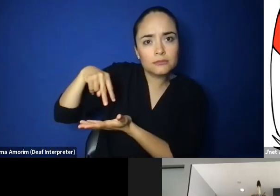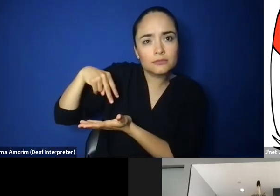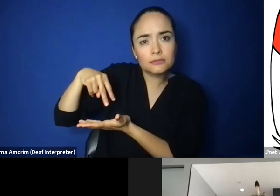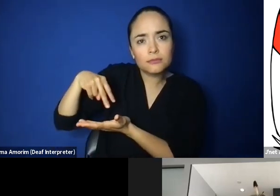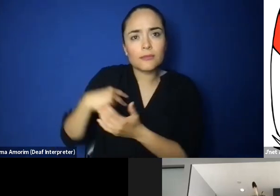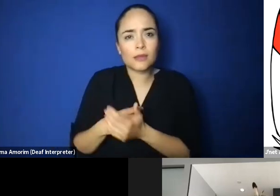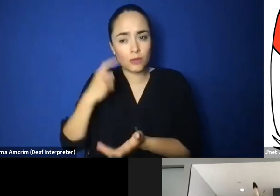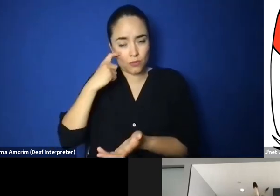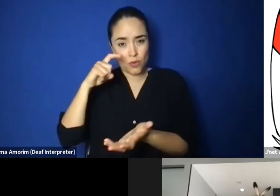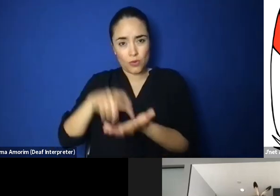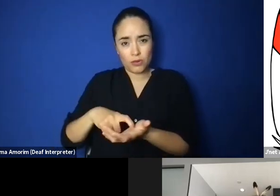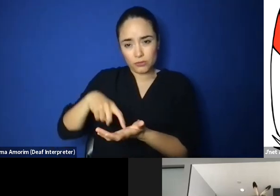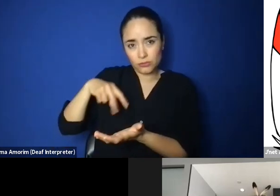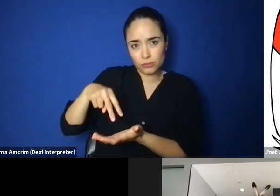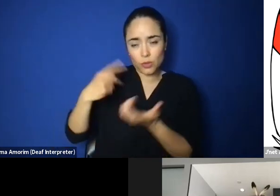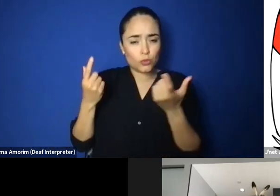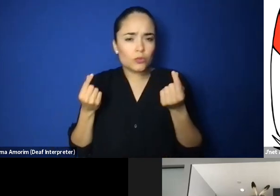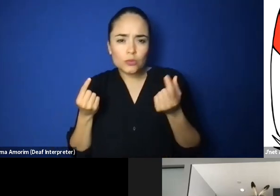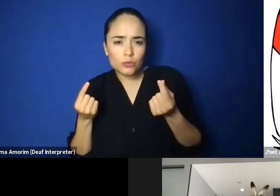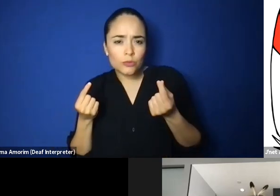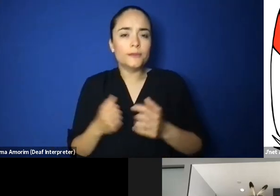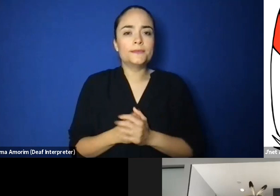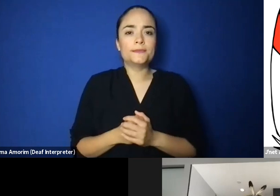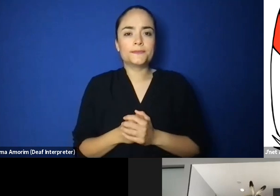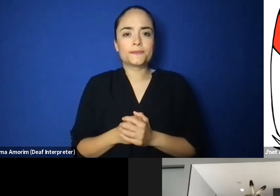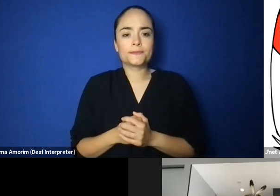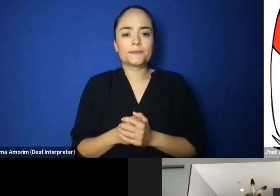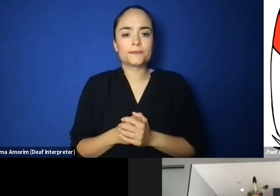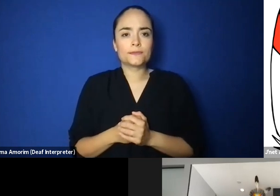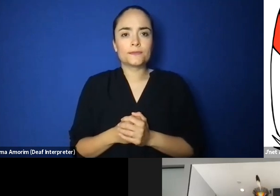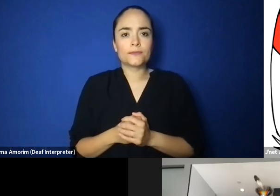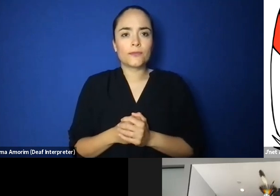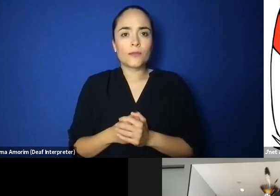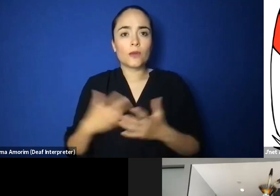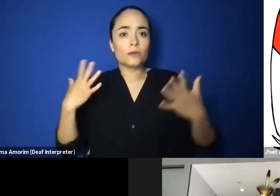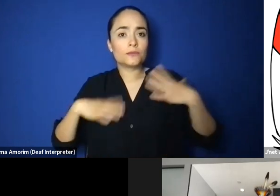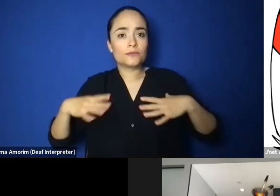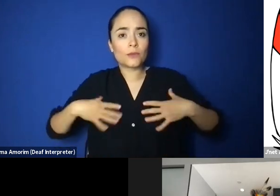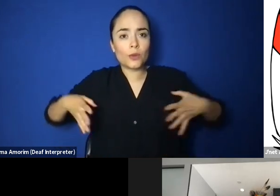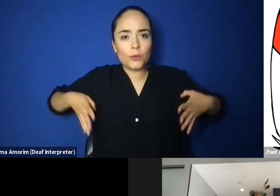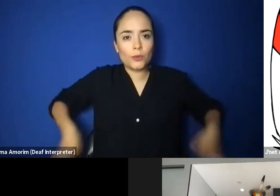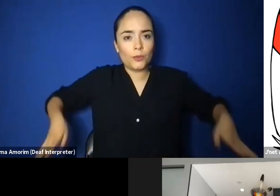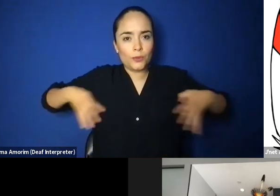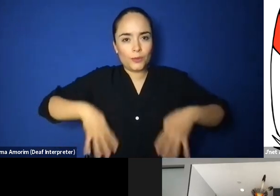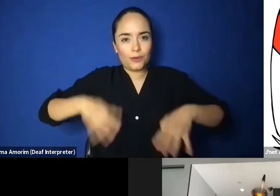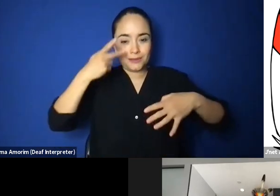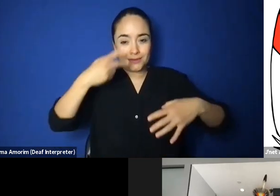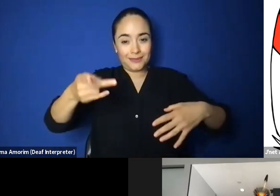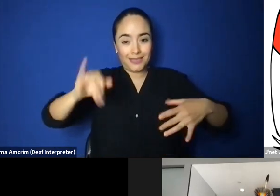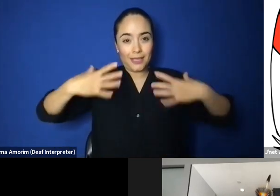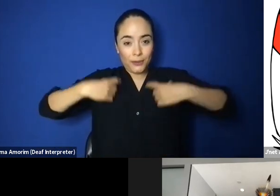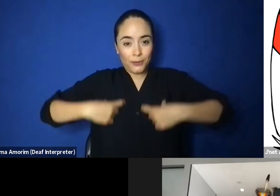that on my outfit, I have these long fringes on the sides here, right. So these represent that grass.